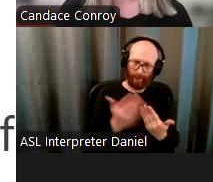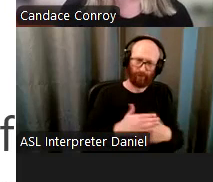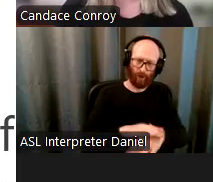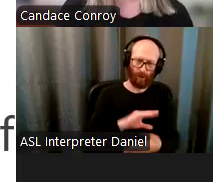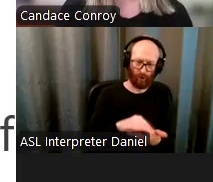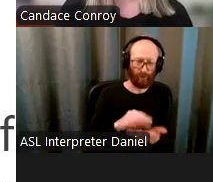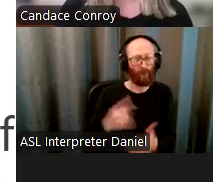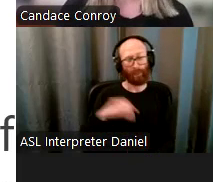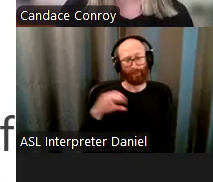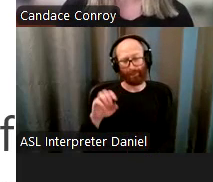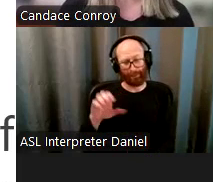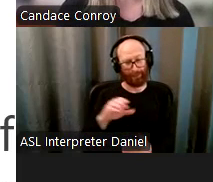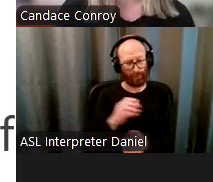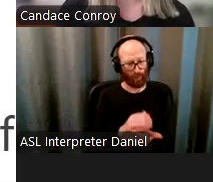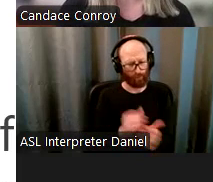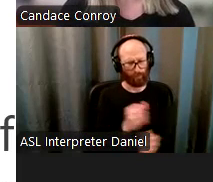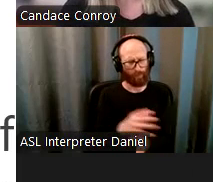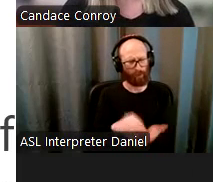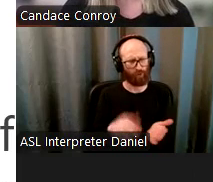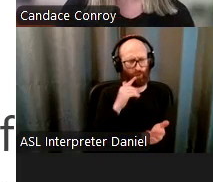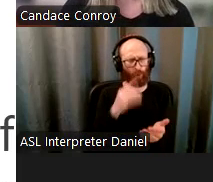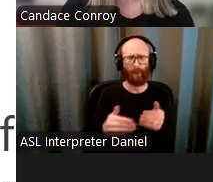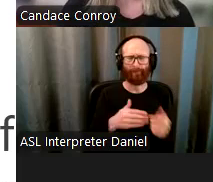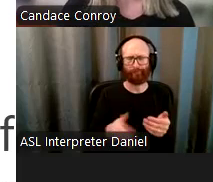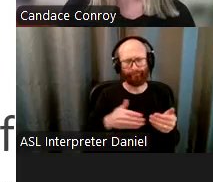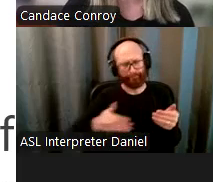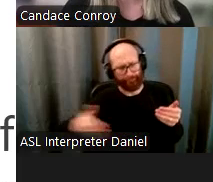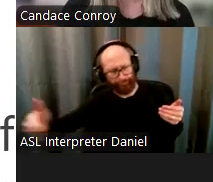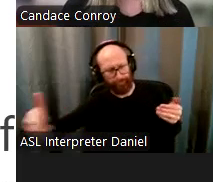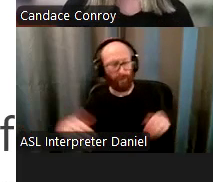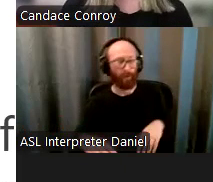students for whatever their next steps might be right, whether it's entry-level positions,